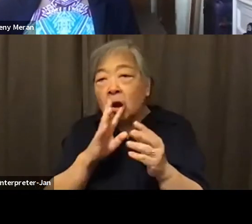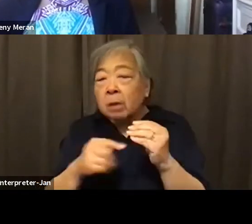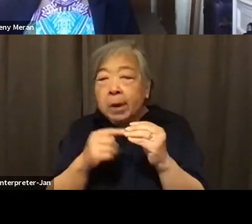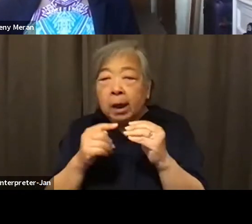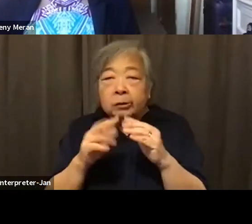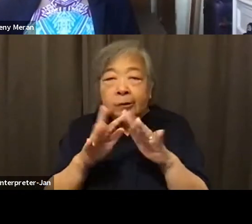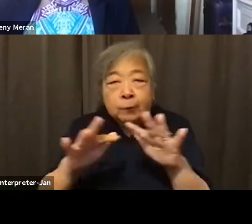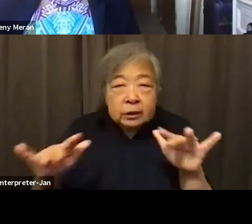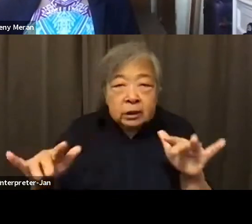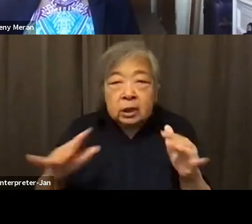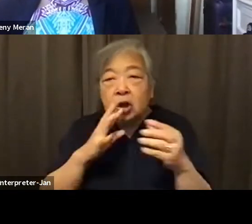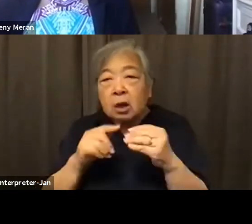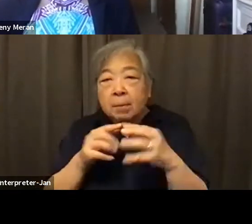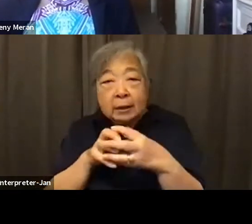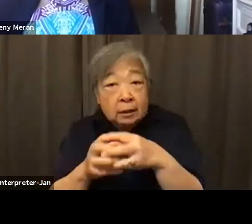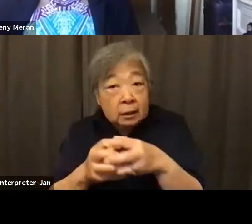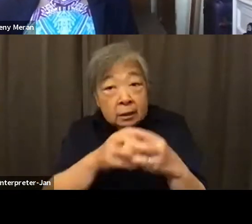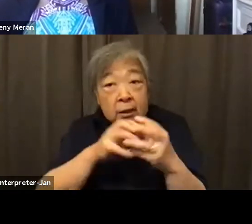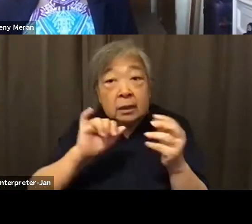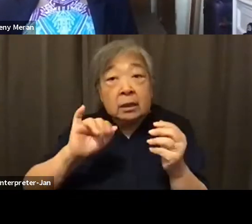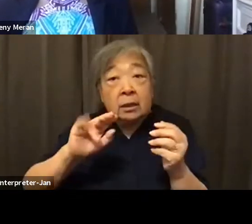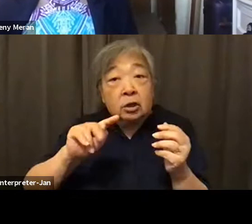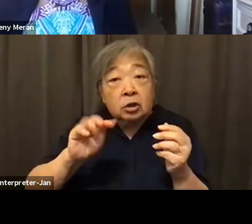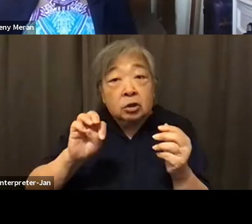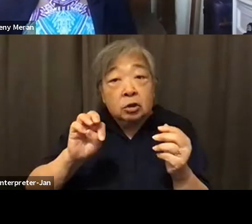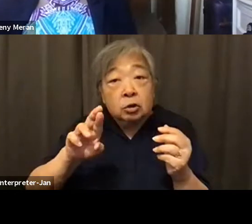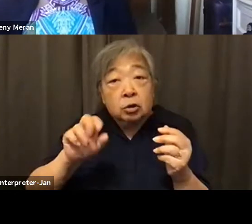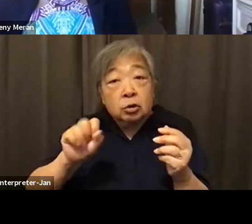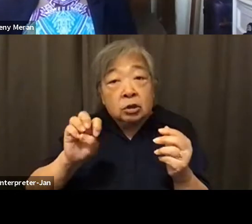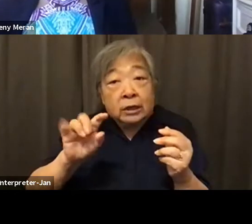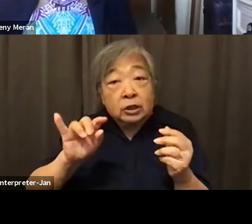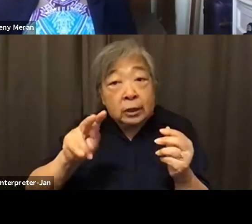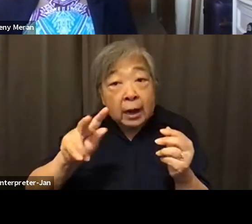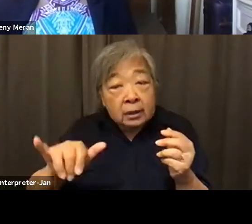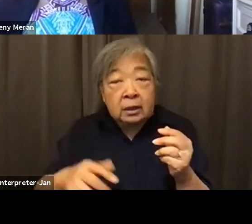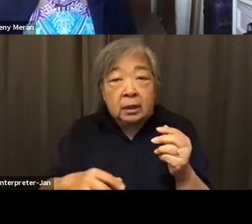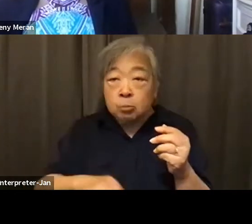pride, and community in the context of international exchange.